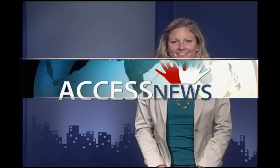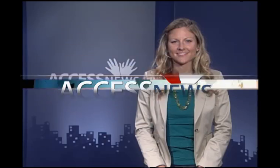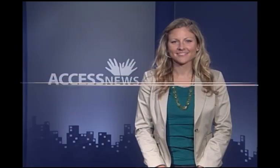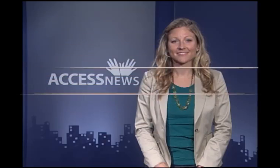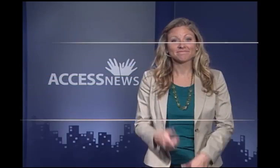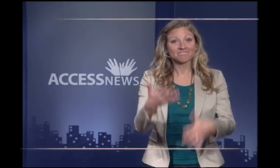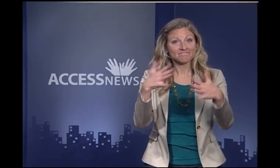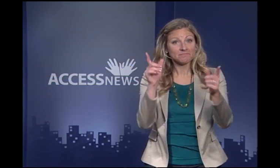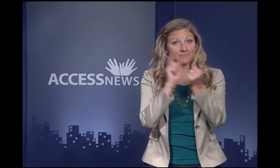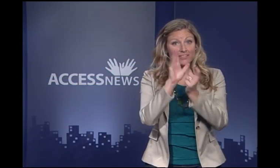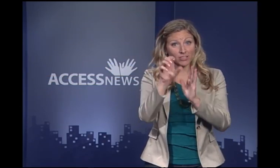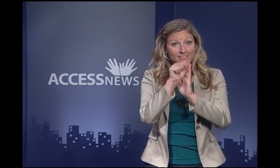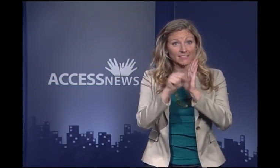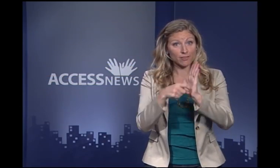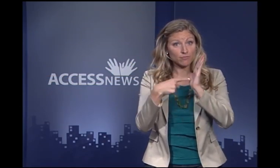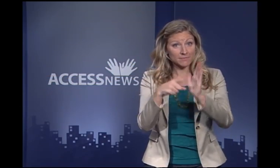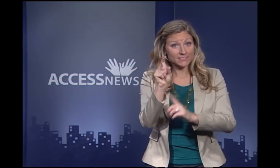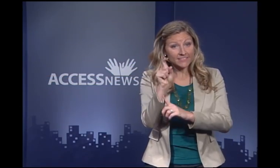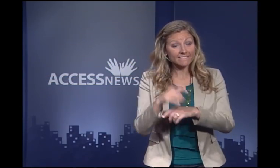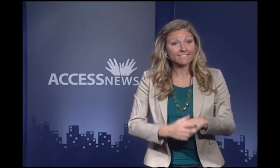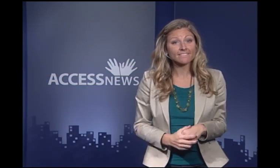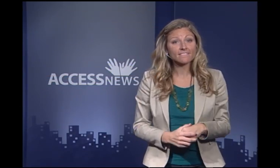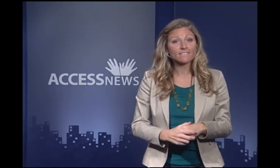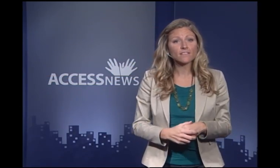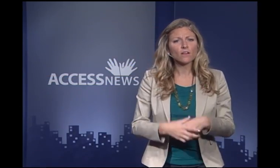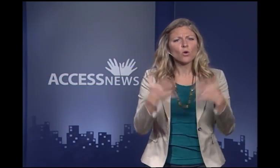Have you met your state representative?